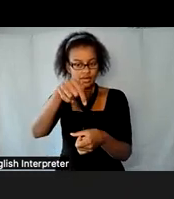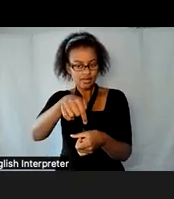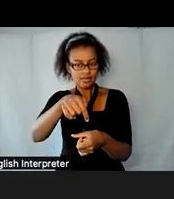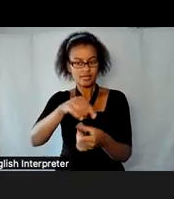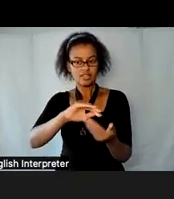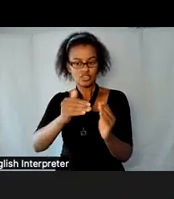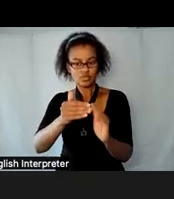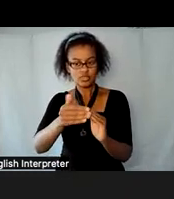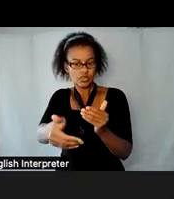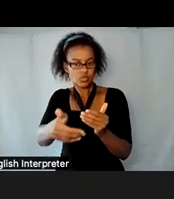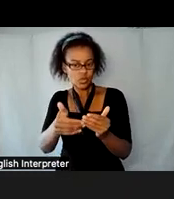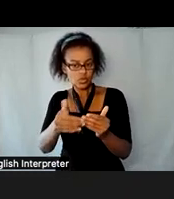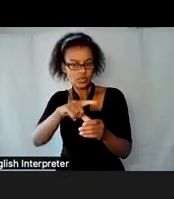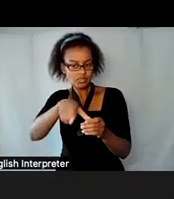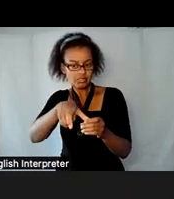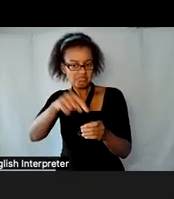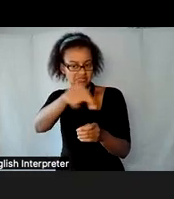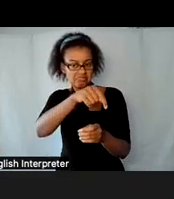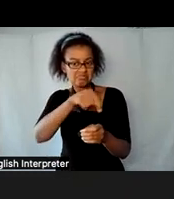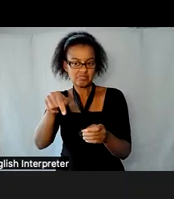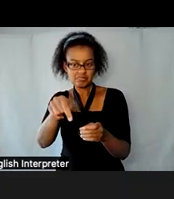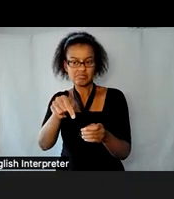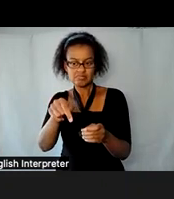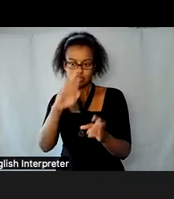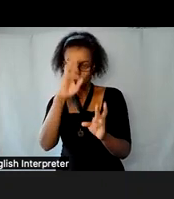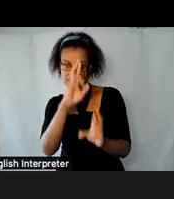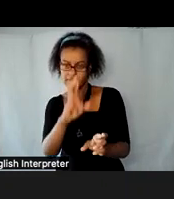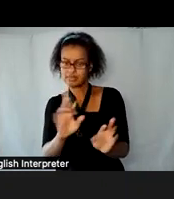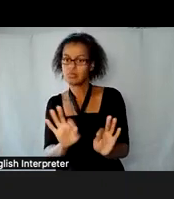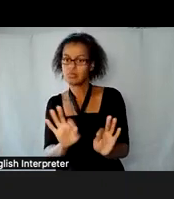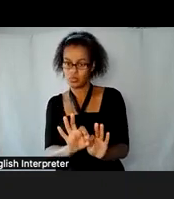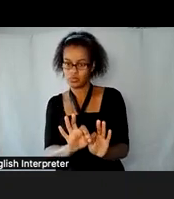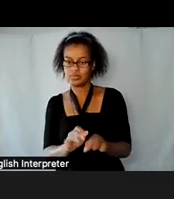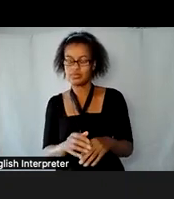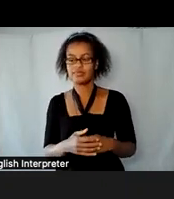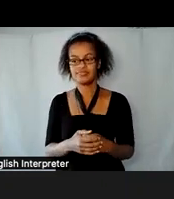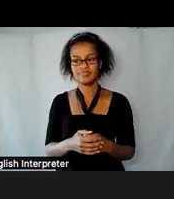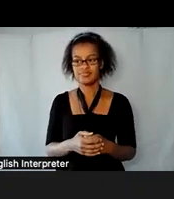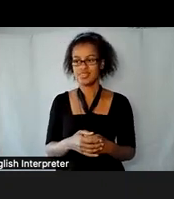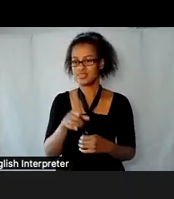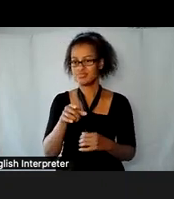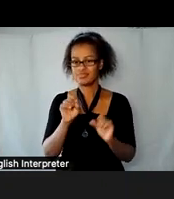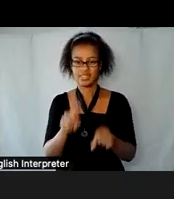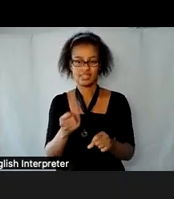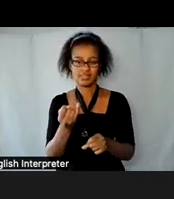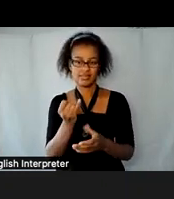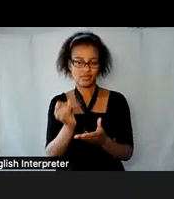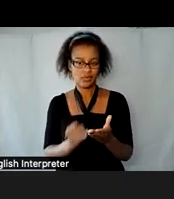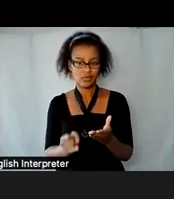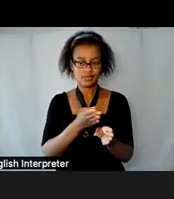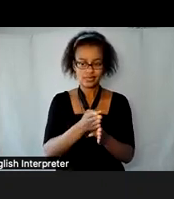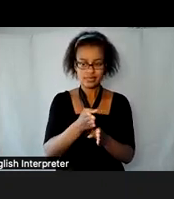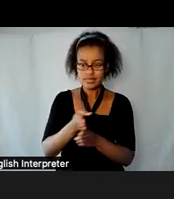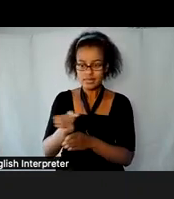And that, you know, can include any artistic discipline, music, theater, visual arts, community